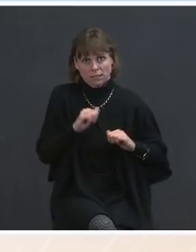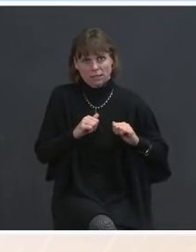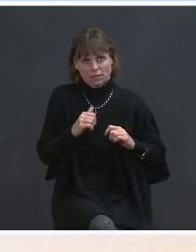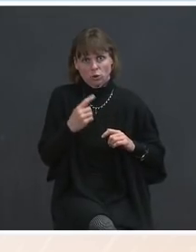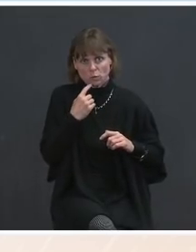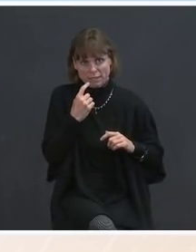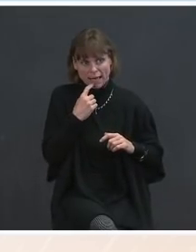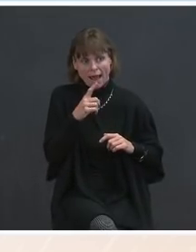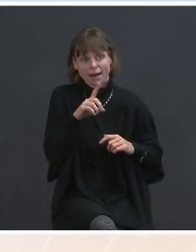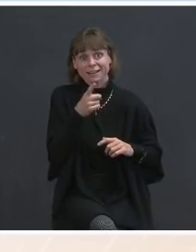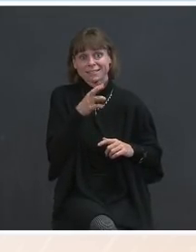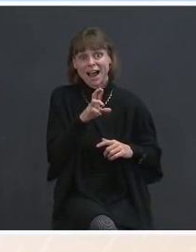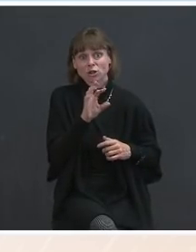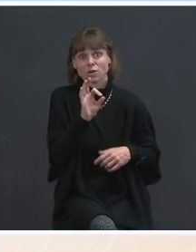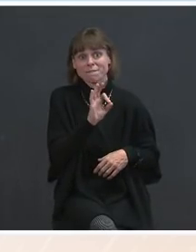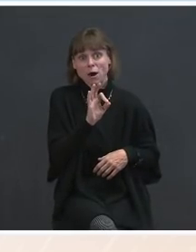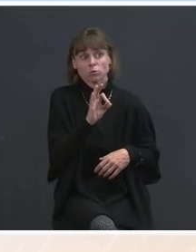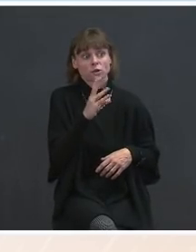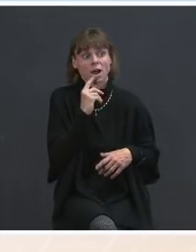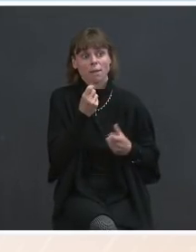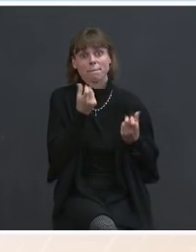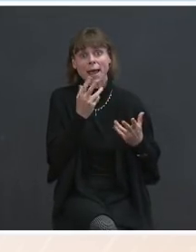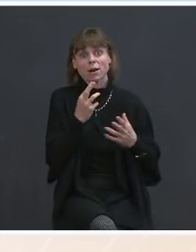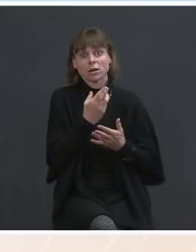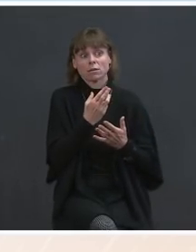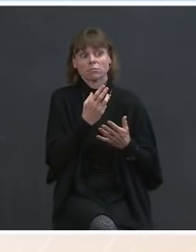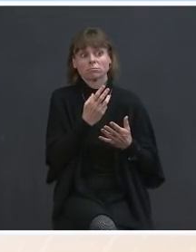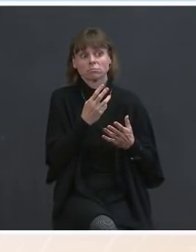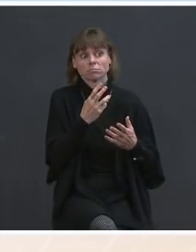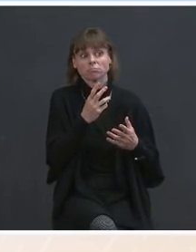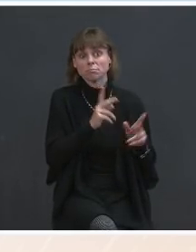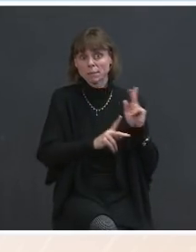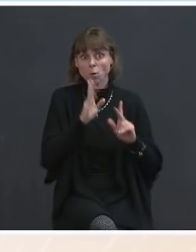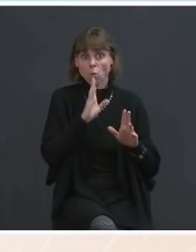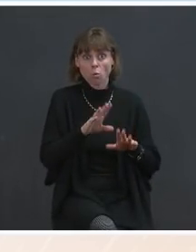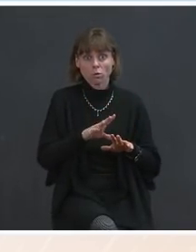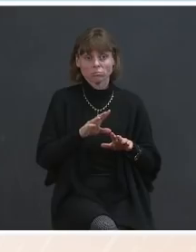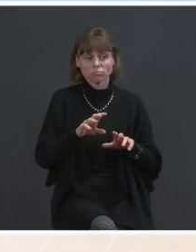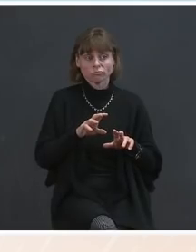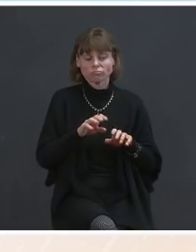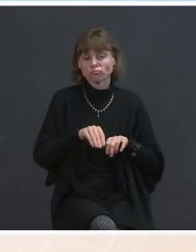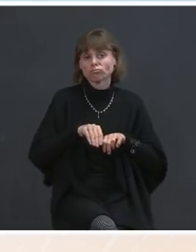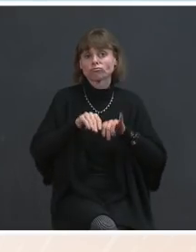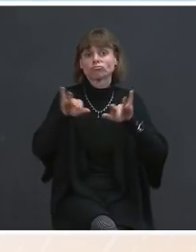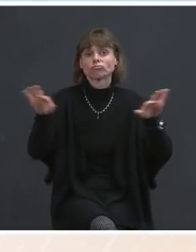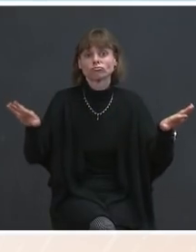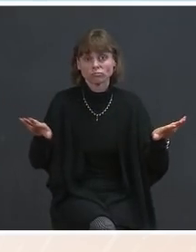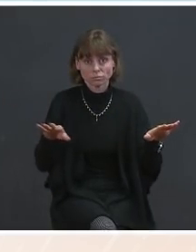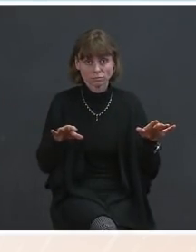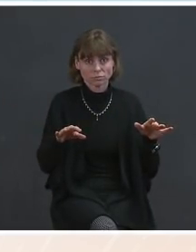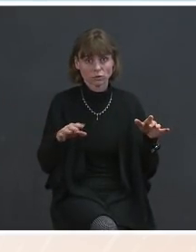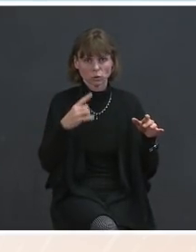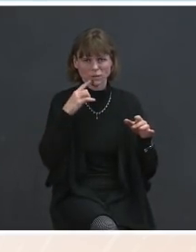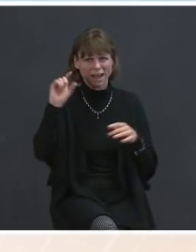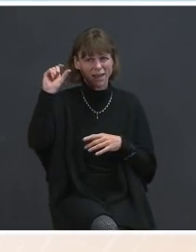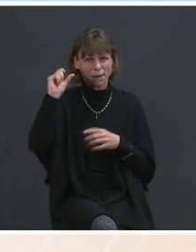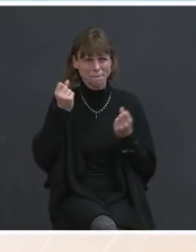and reach out to trusted sources. Based on polling and conversation with the experts, the government is not the answer for reaching a lot of the GOP --